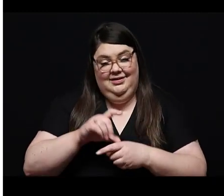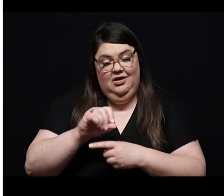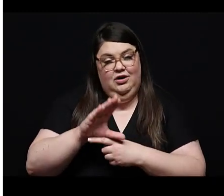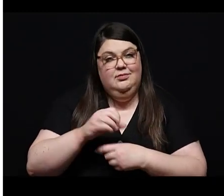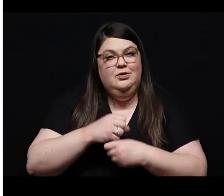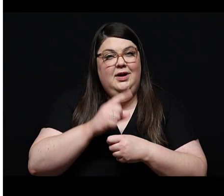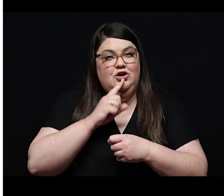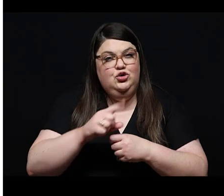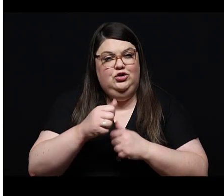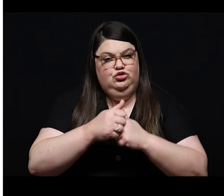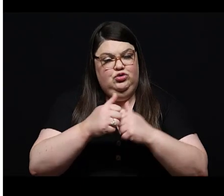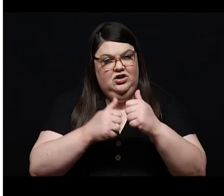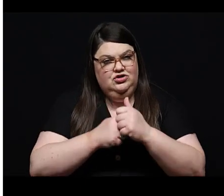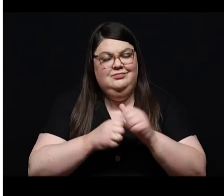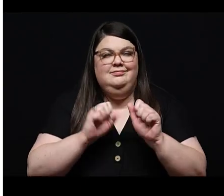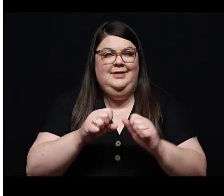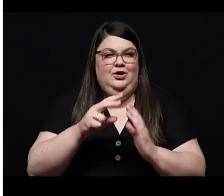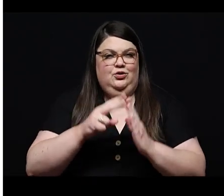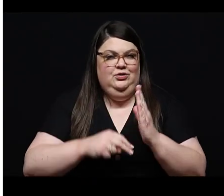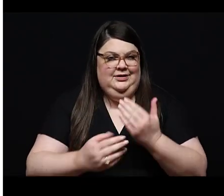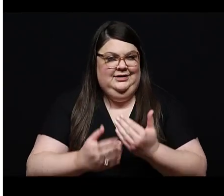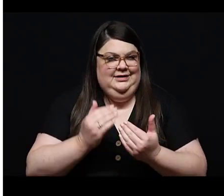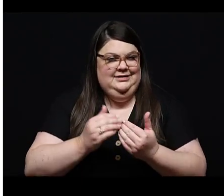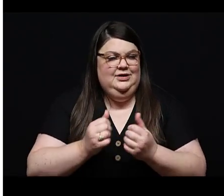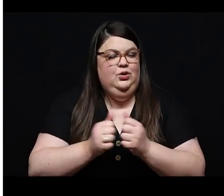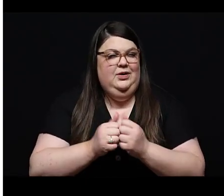are structured so they can be read by assistive technology devices.